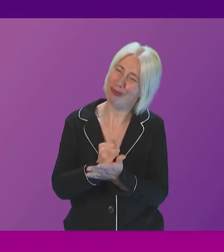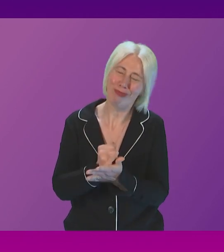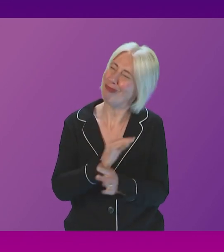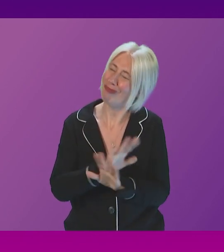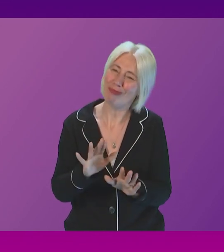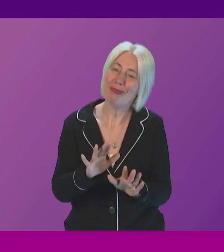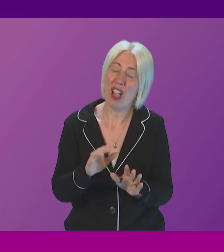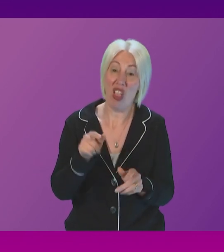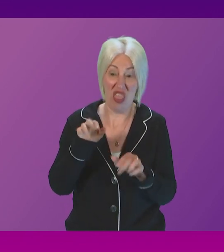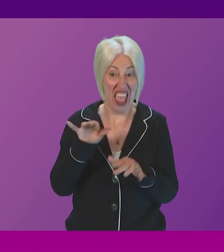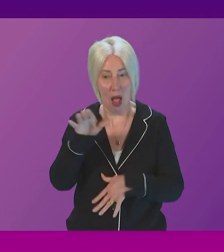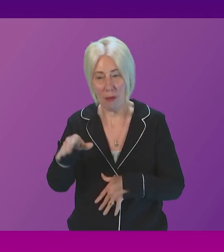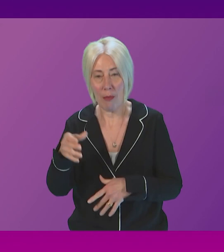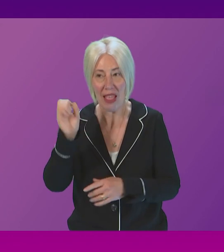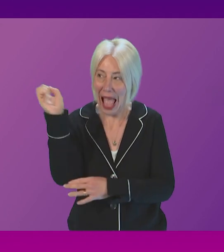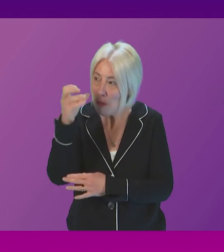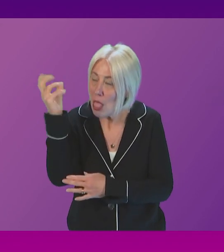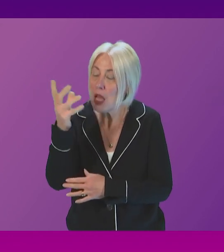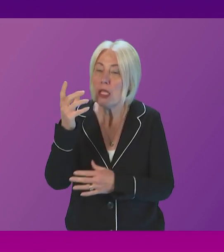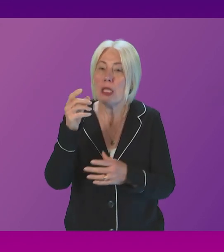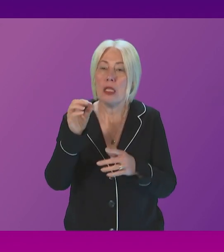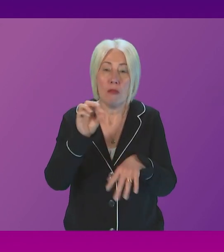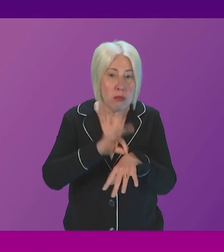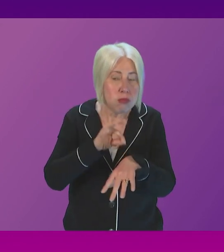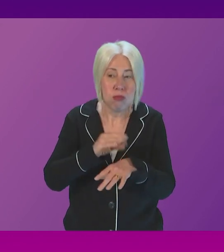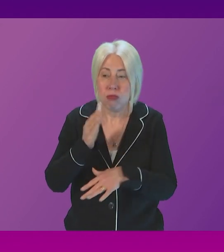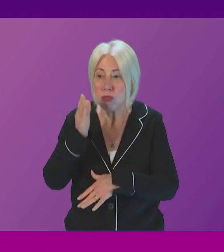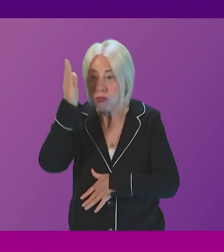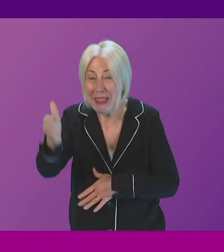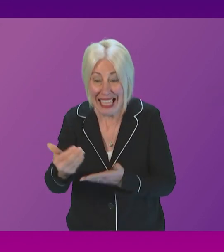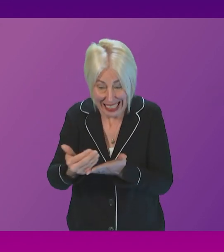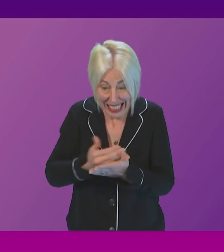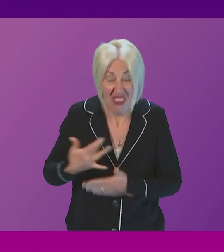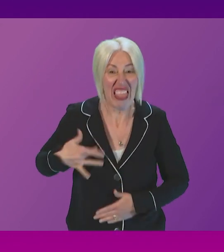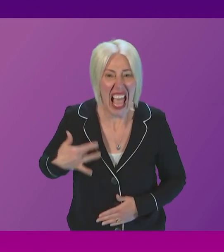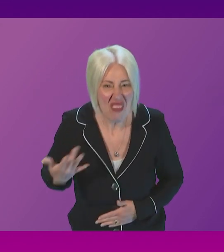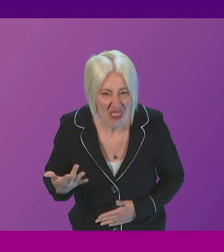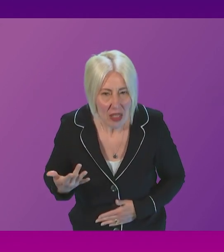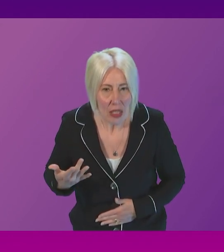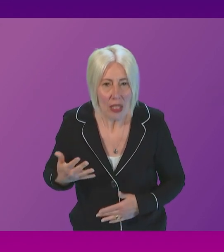case of paramedics and ambulance staff, they are there literally to save people’s lives—are simply